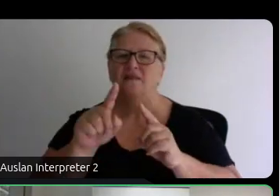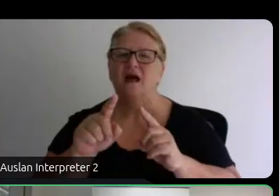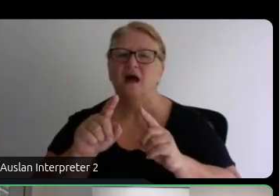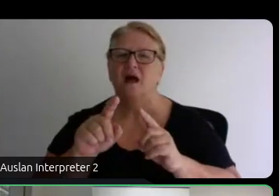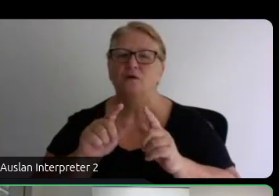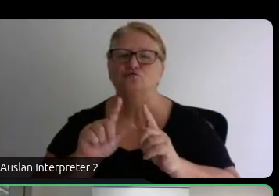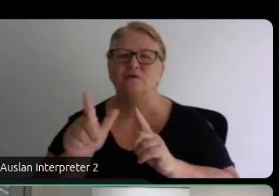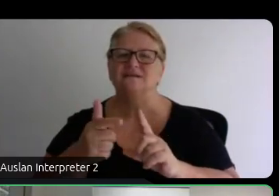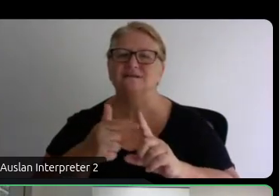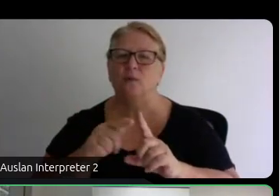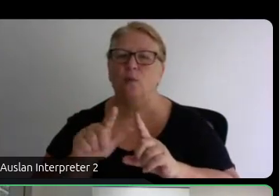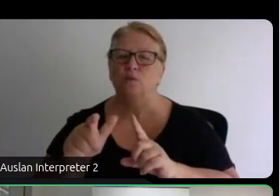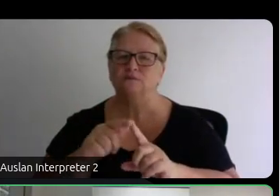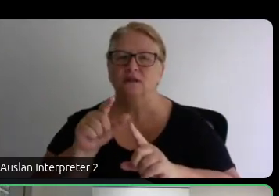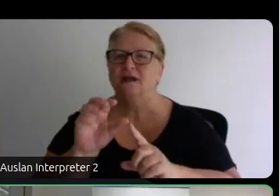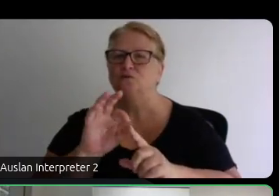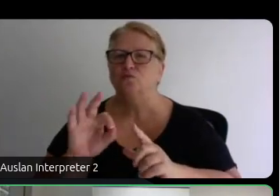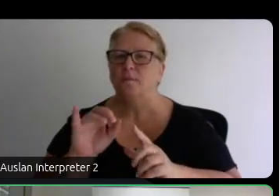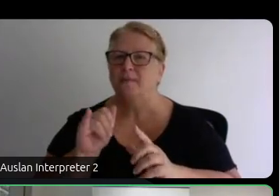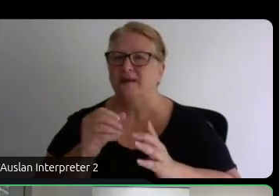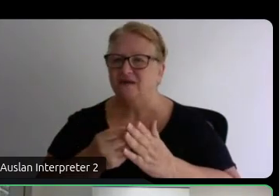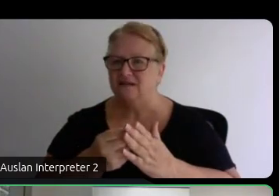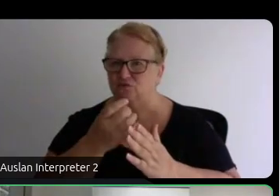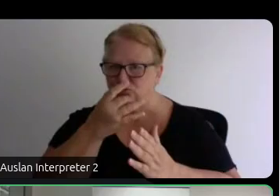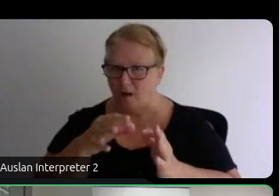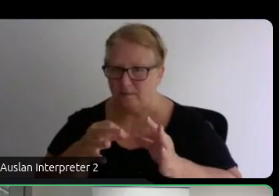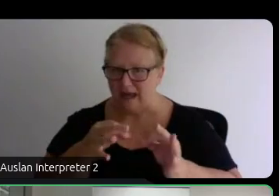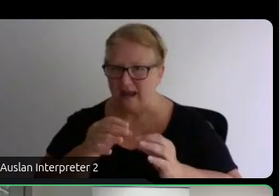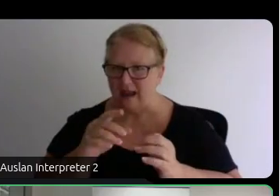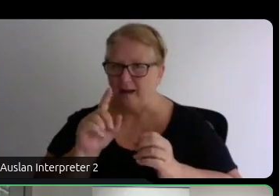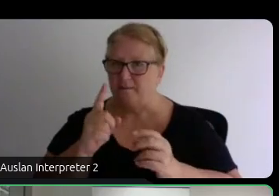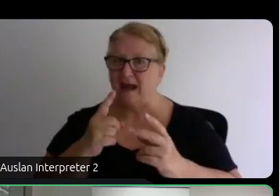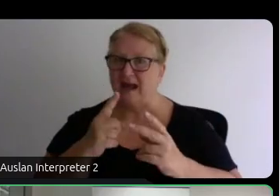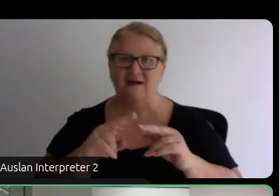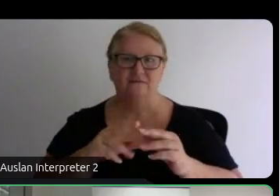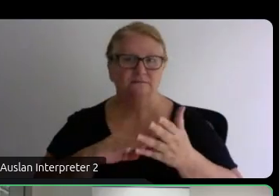get funded in the child's plan, but if the parent needs assistance to ensure that they're meeting